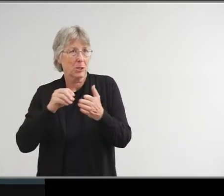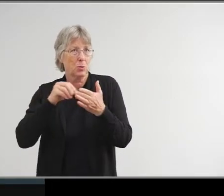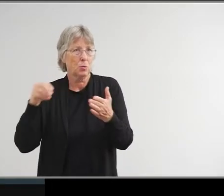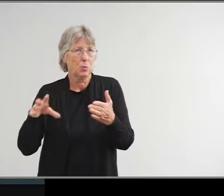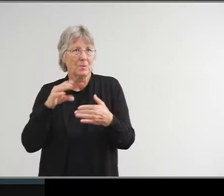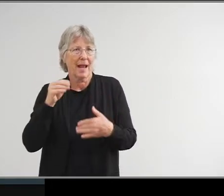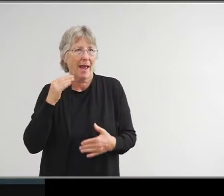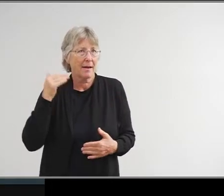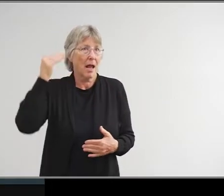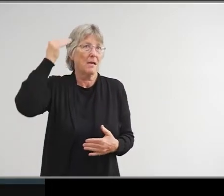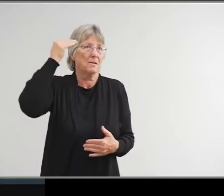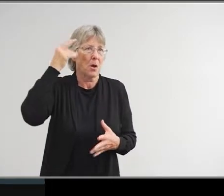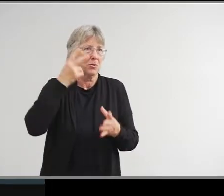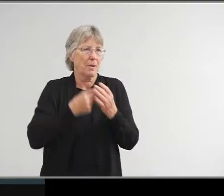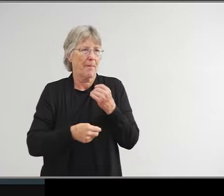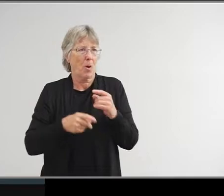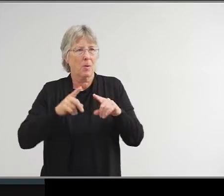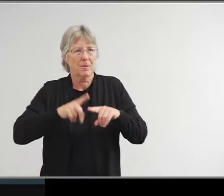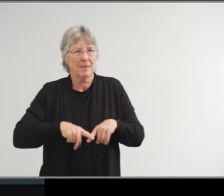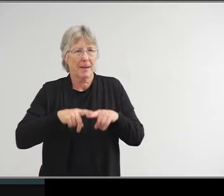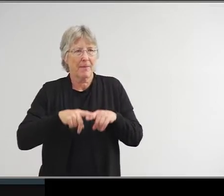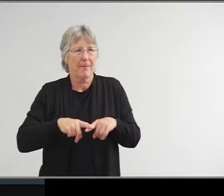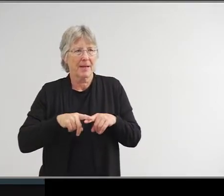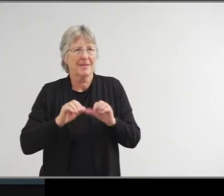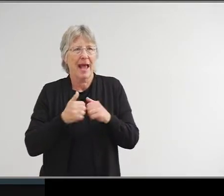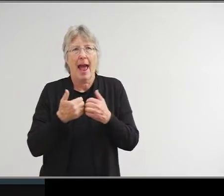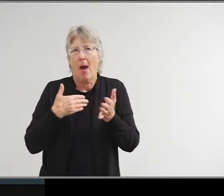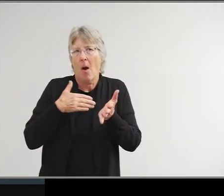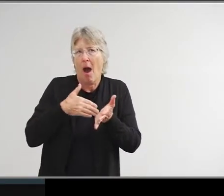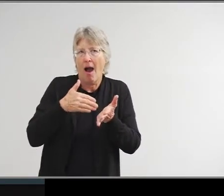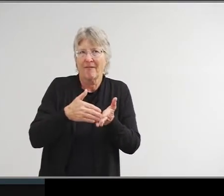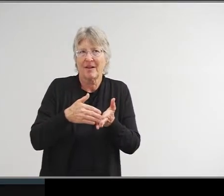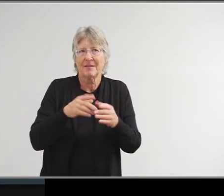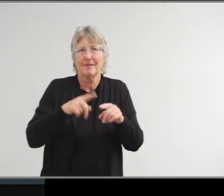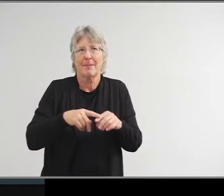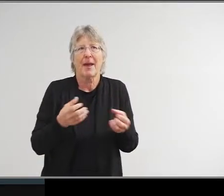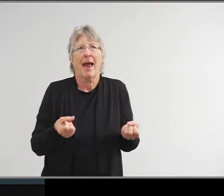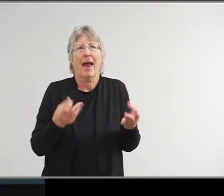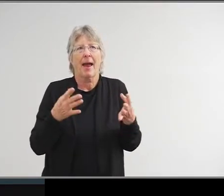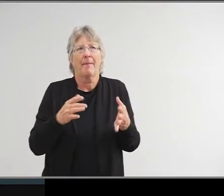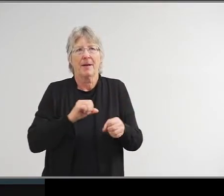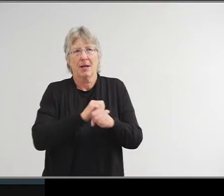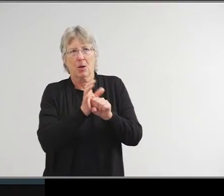and it depends on the case rate, how often that testing is done, that requires an infrastructure